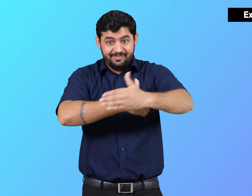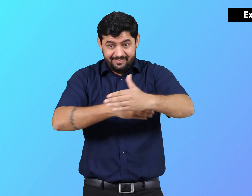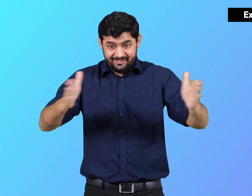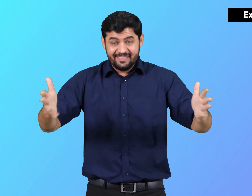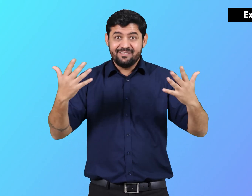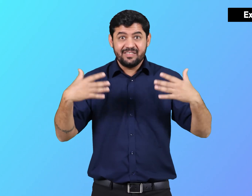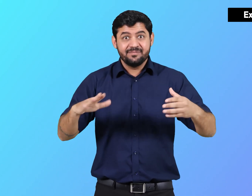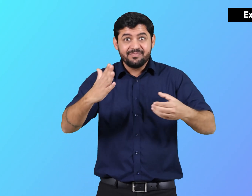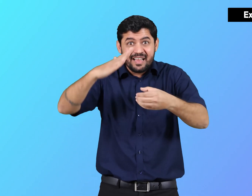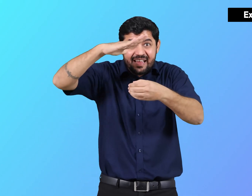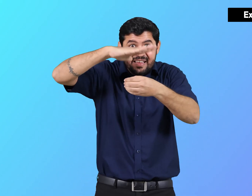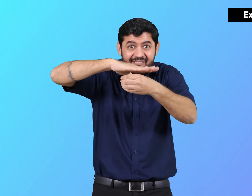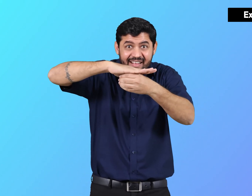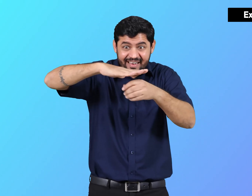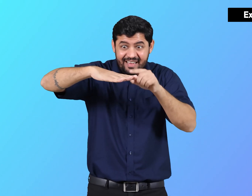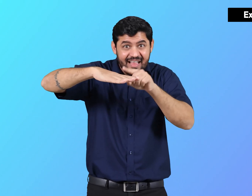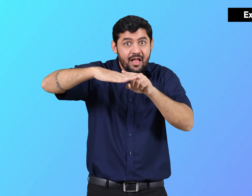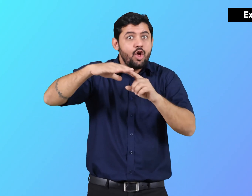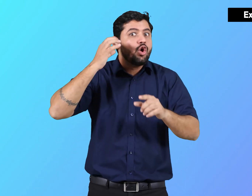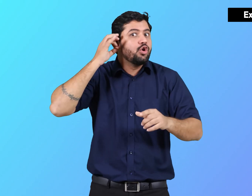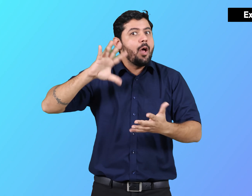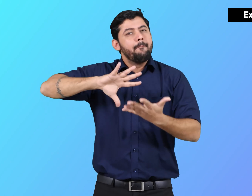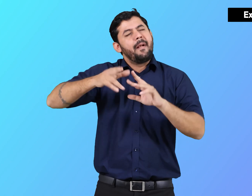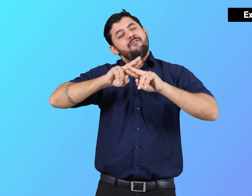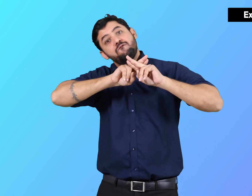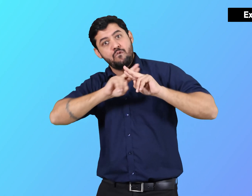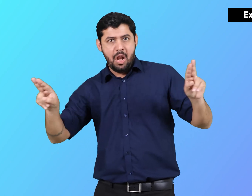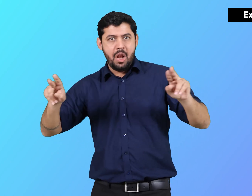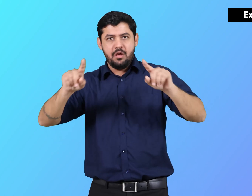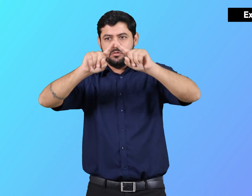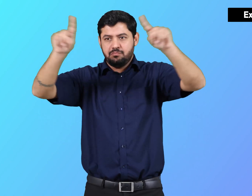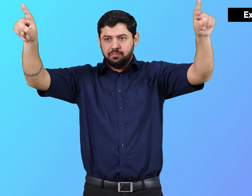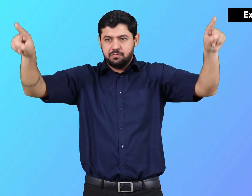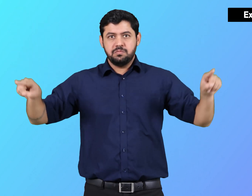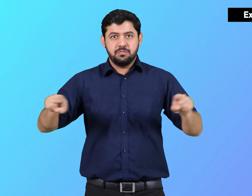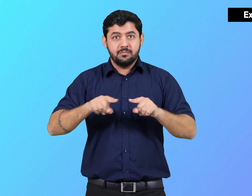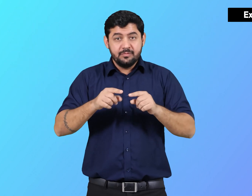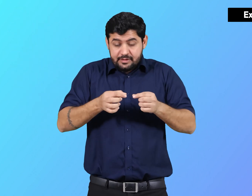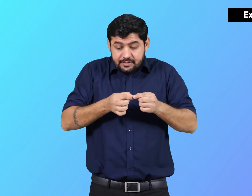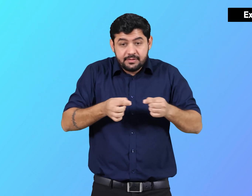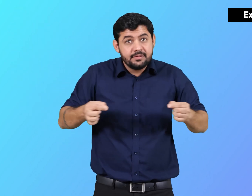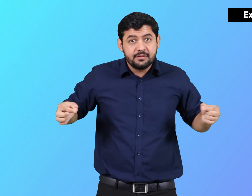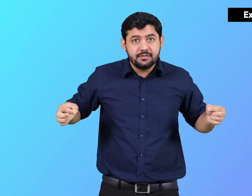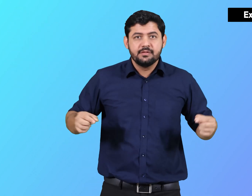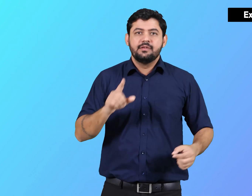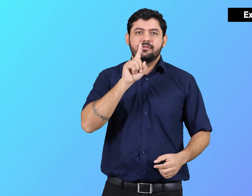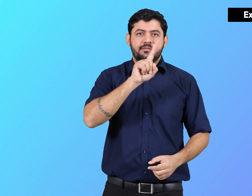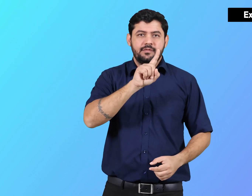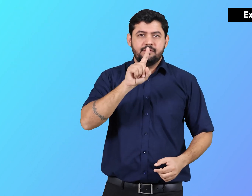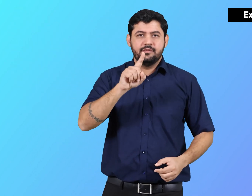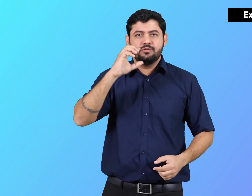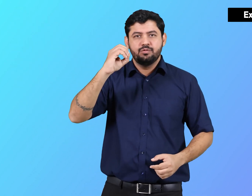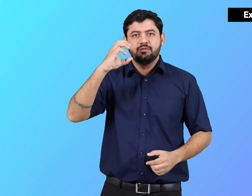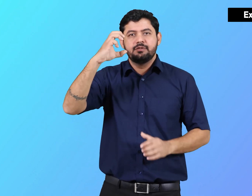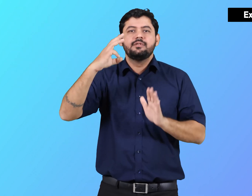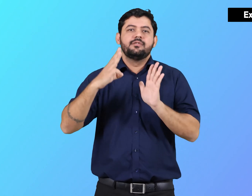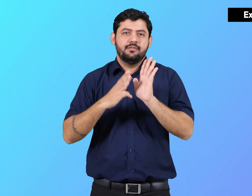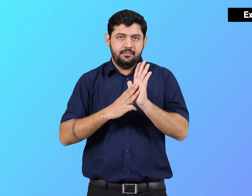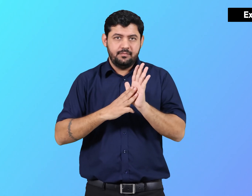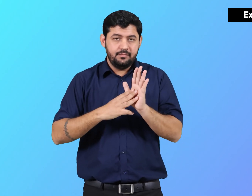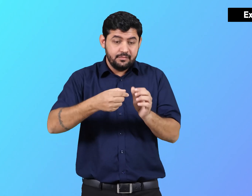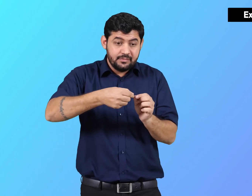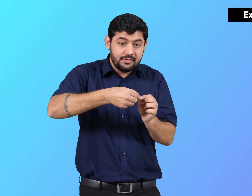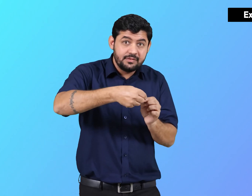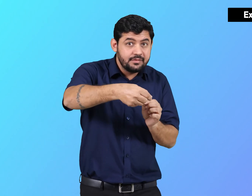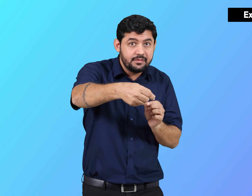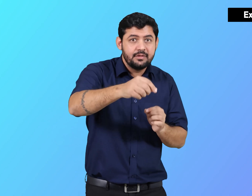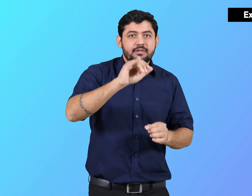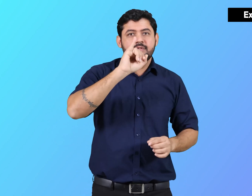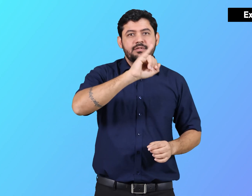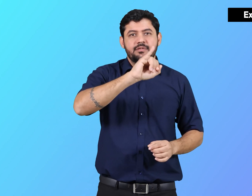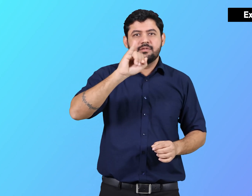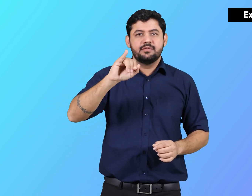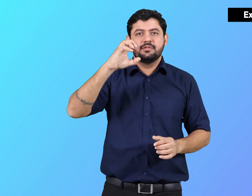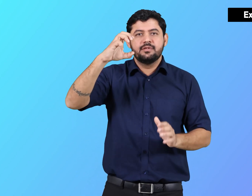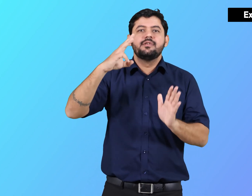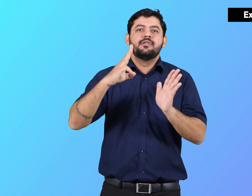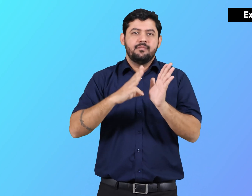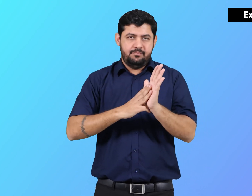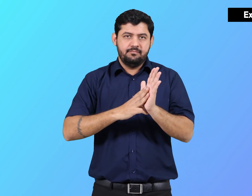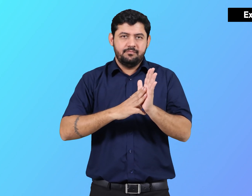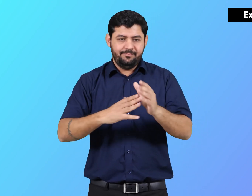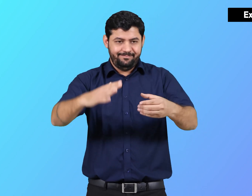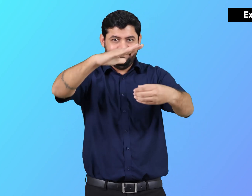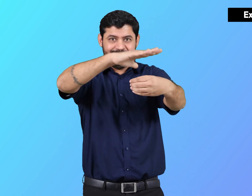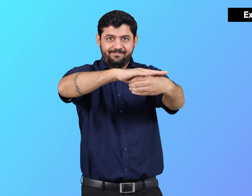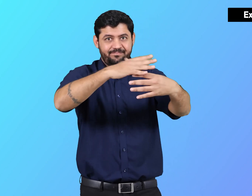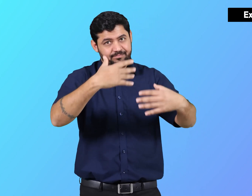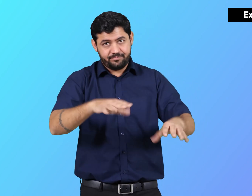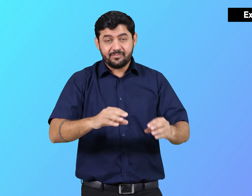Then he made the cover from pure gold. It was 110 centimetres long and 66 centimetres wide.